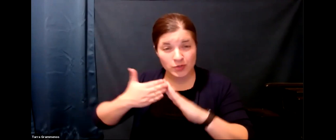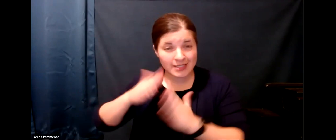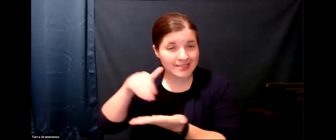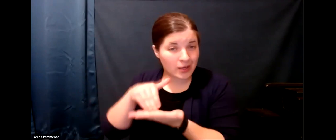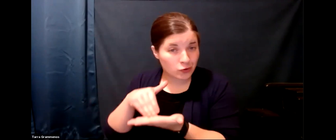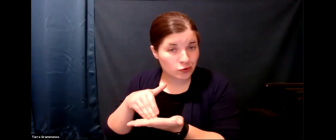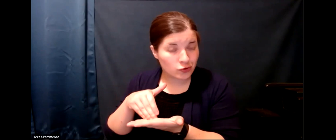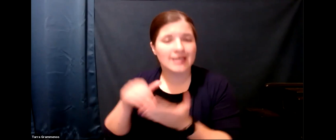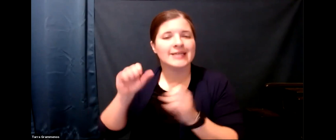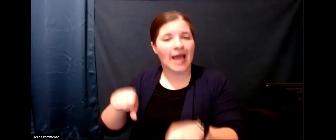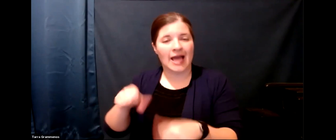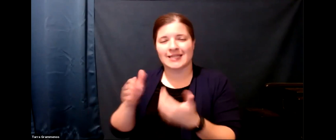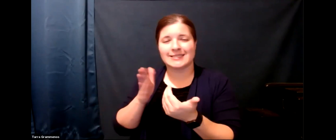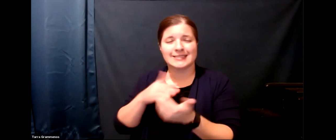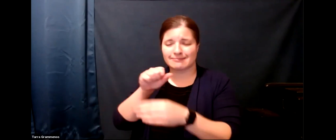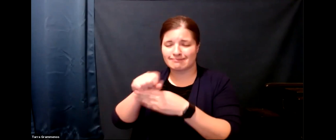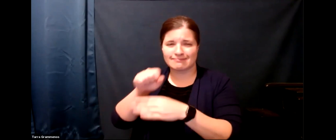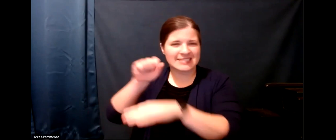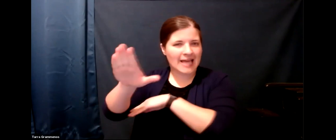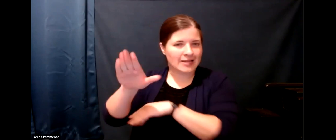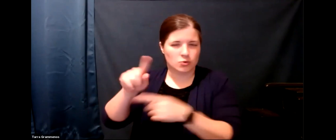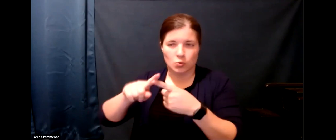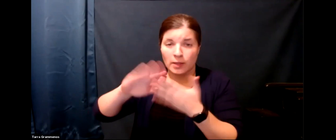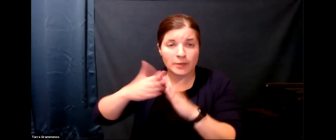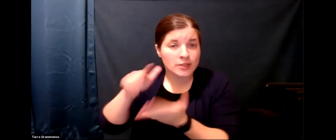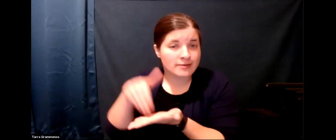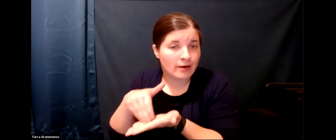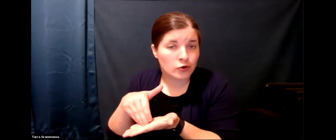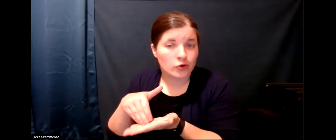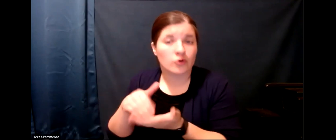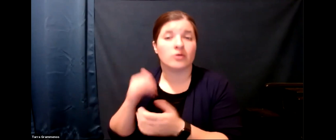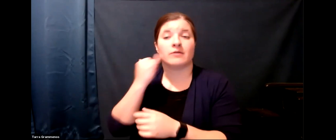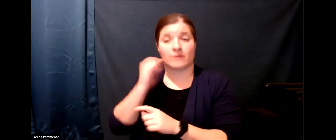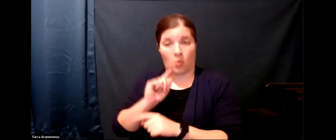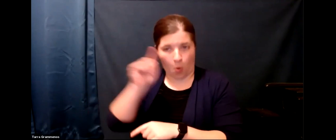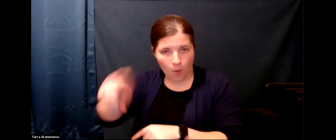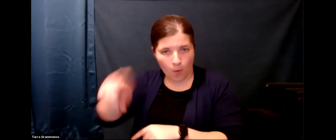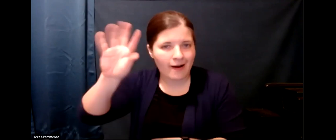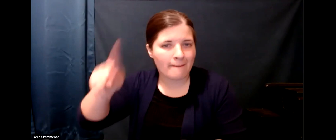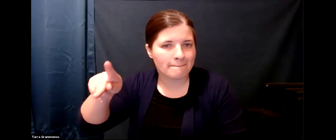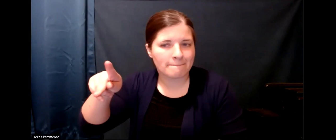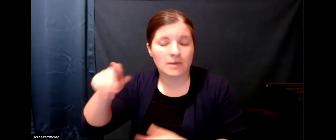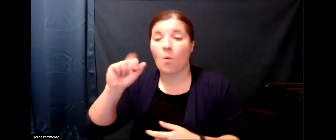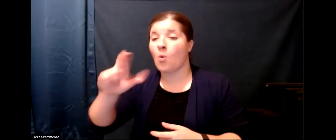ballot can be sent if the person is moving from one